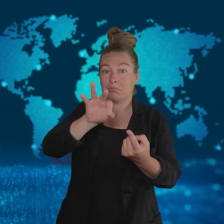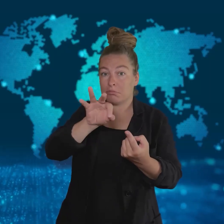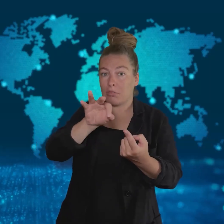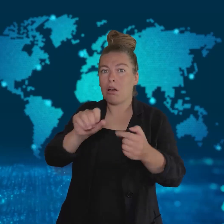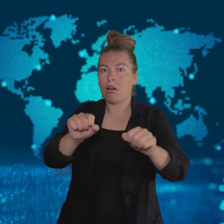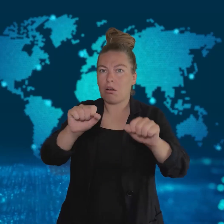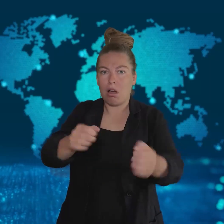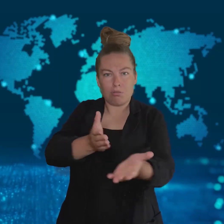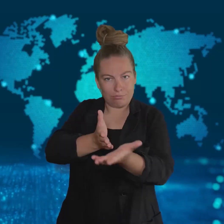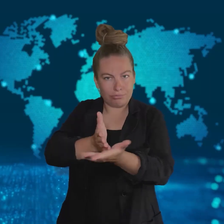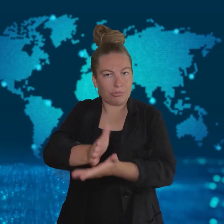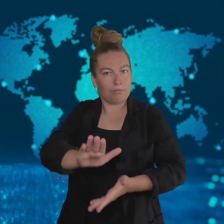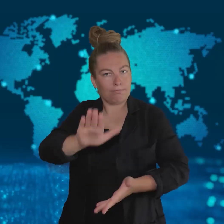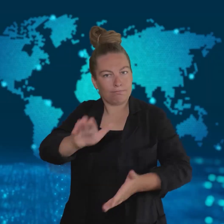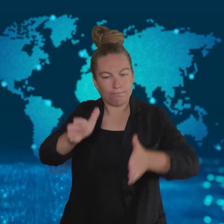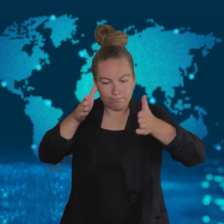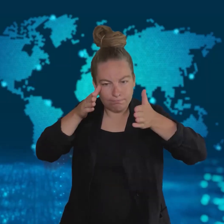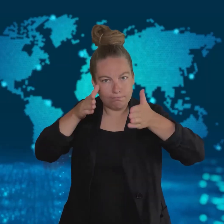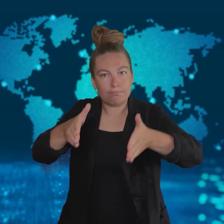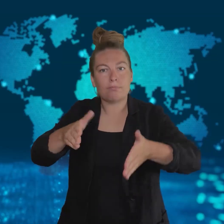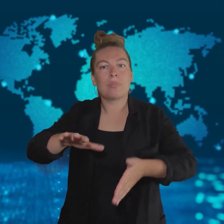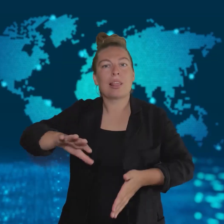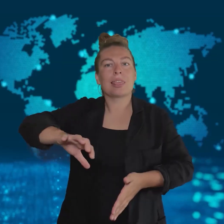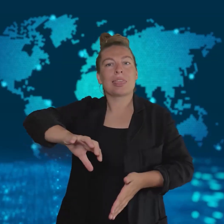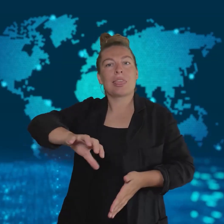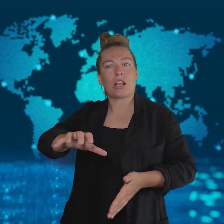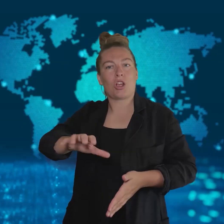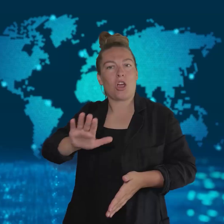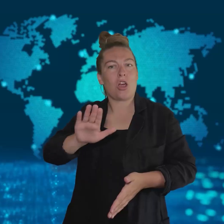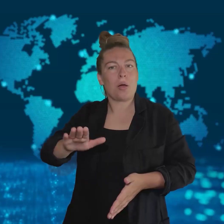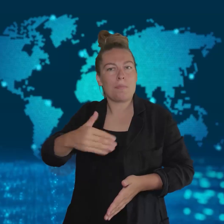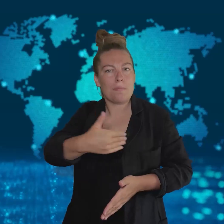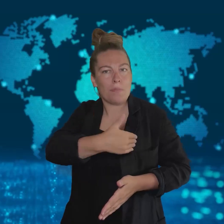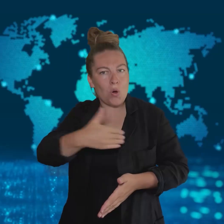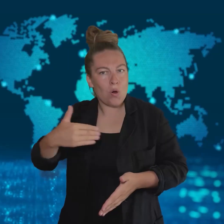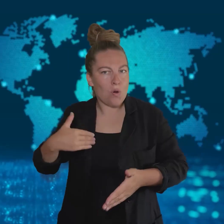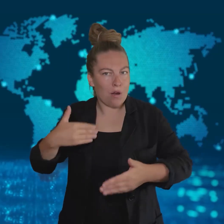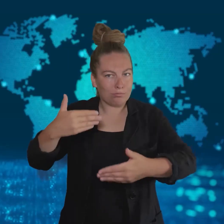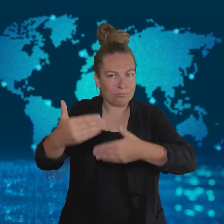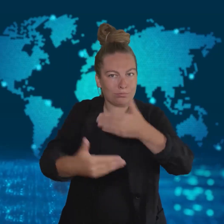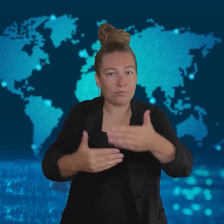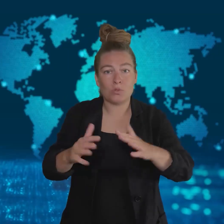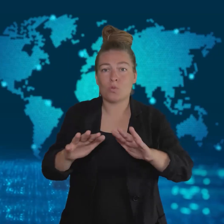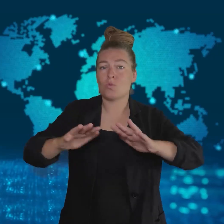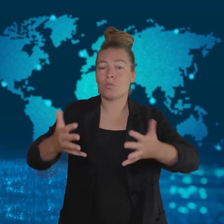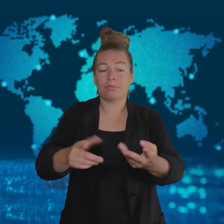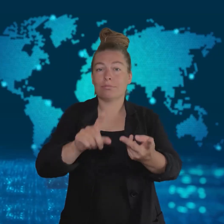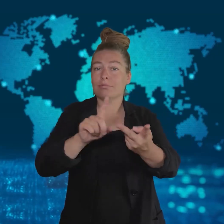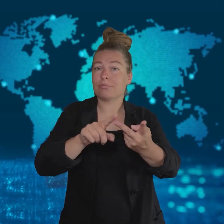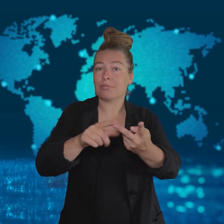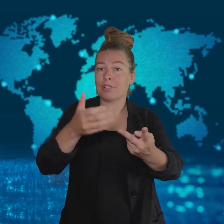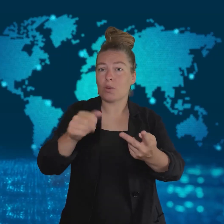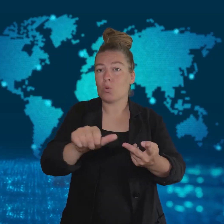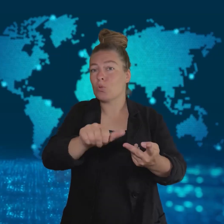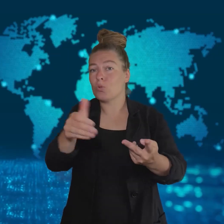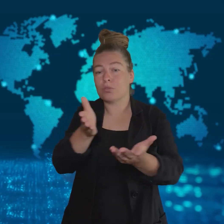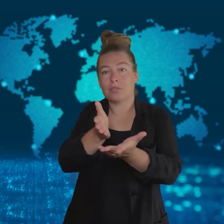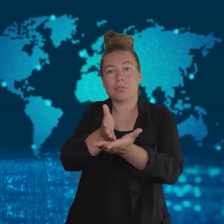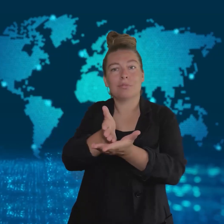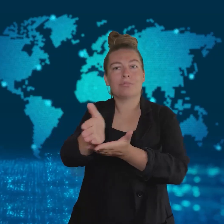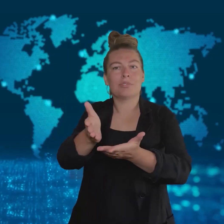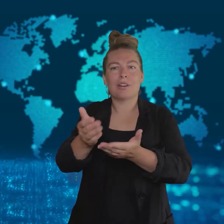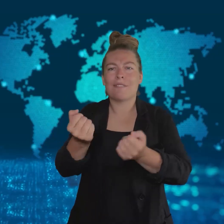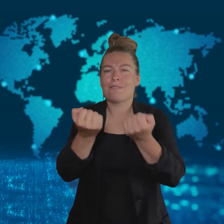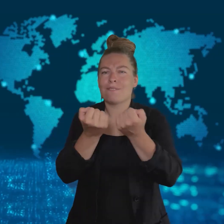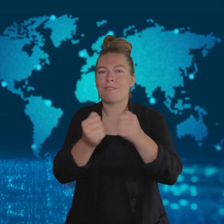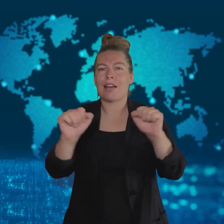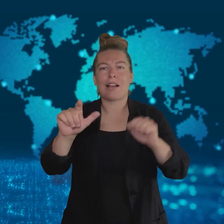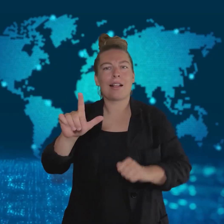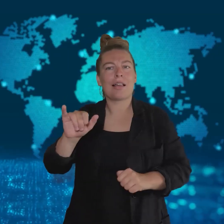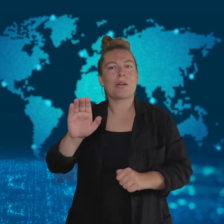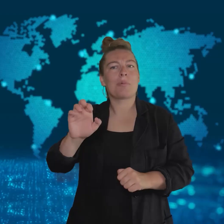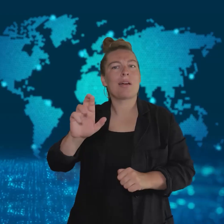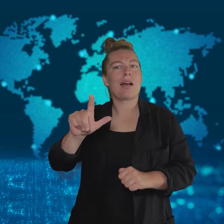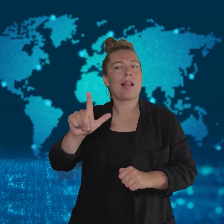This is because the outcome will determine if Poland